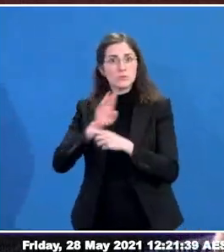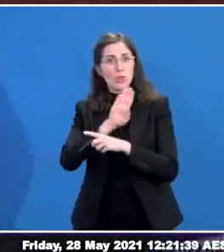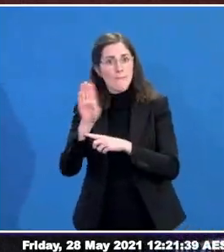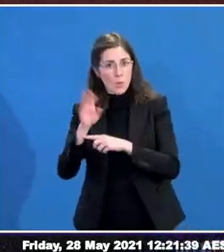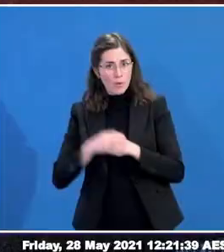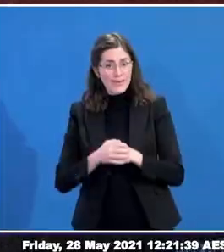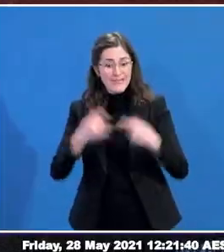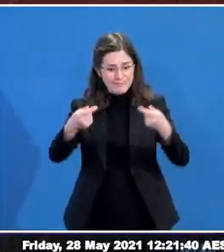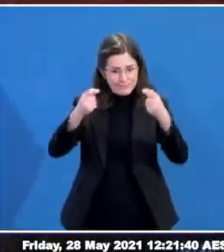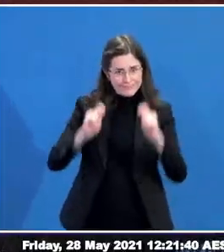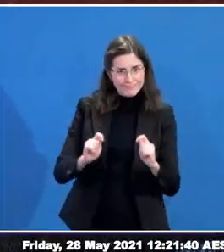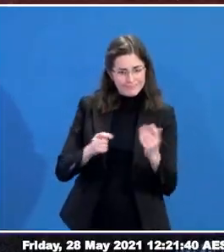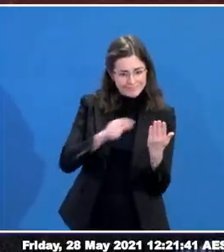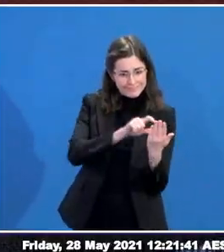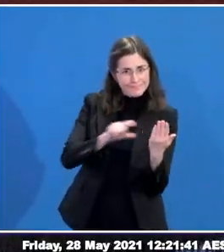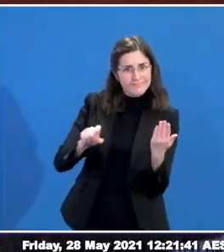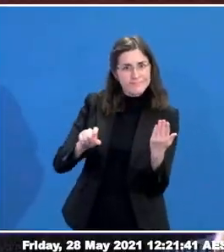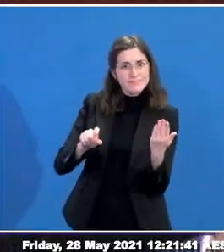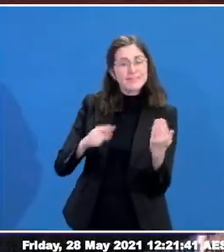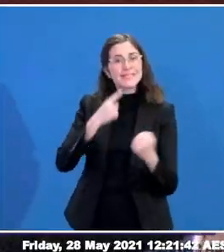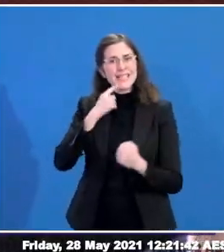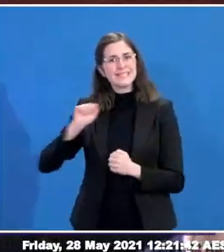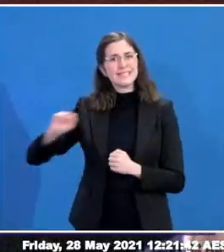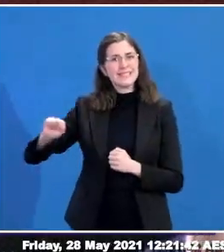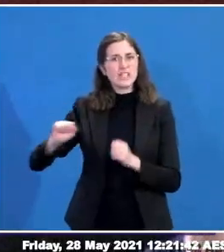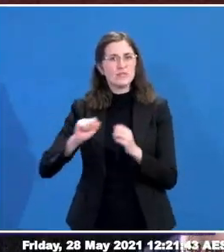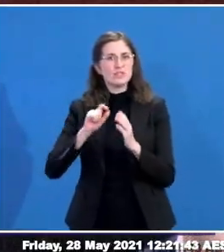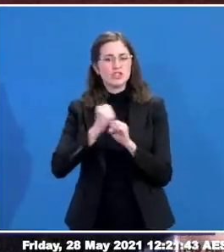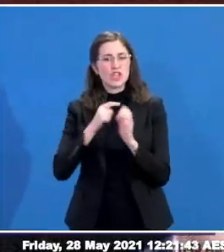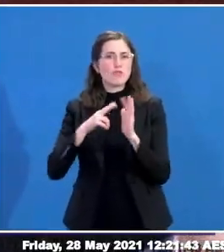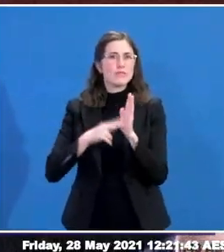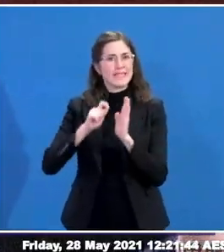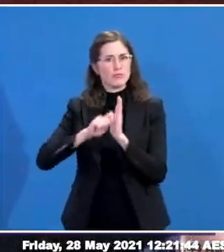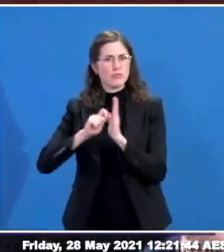which relates to the Company Secretary's Corporate Report. You see there in the second paragraph: